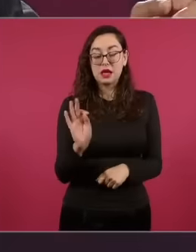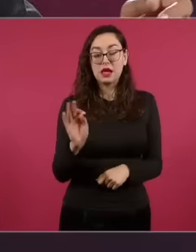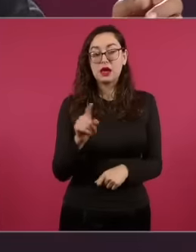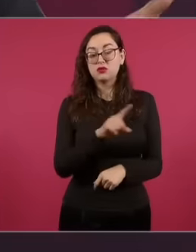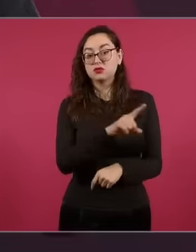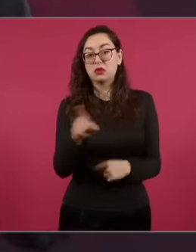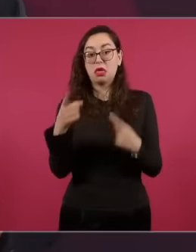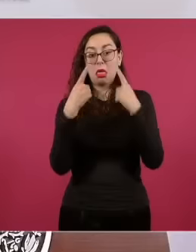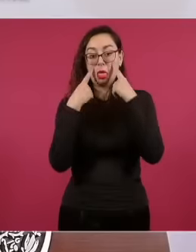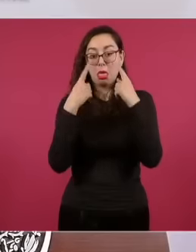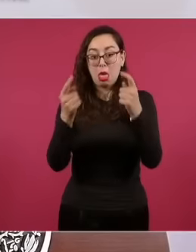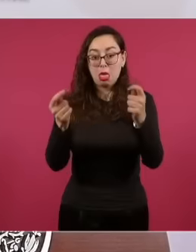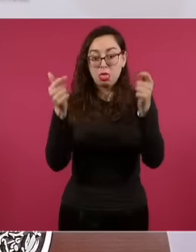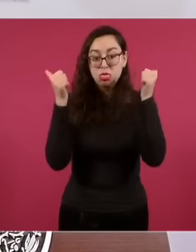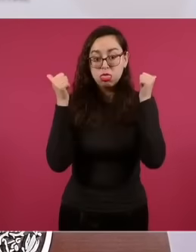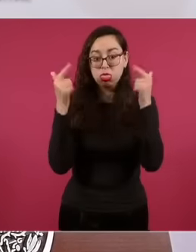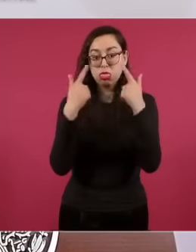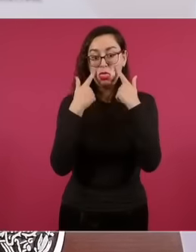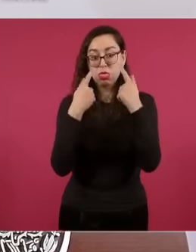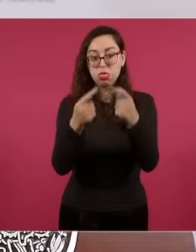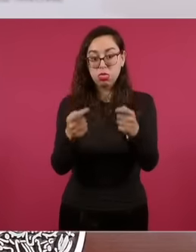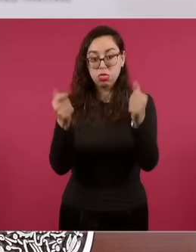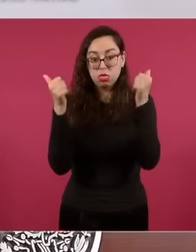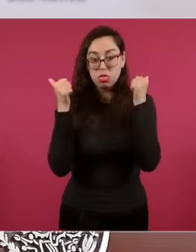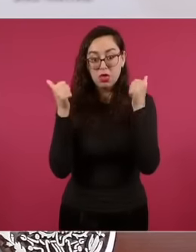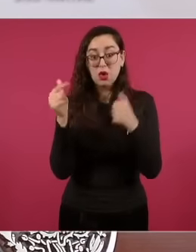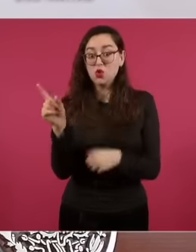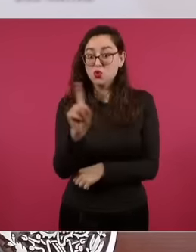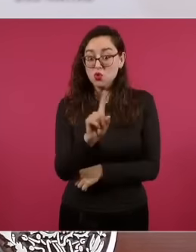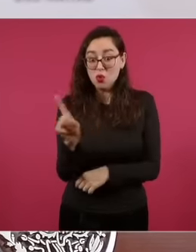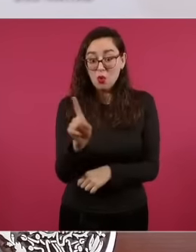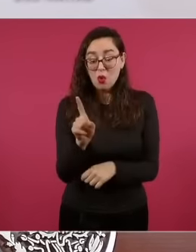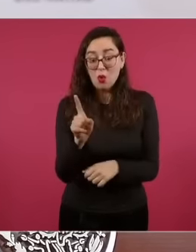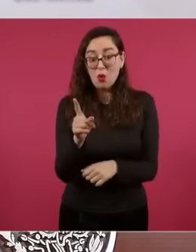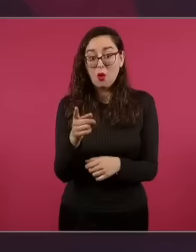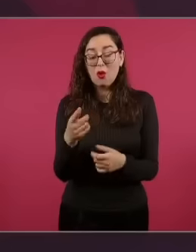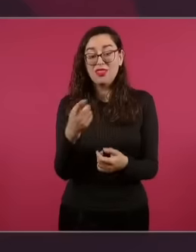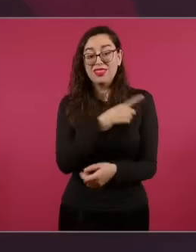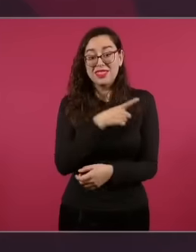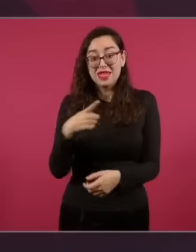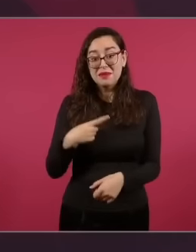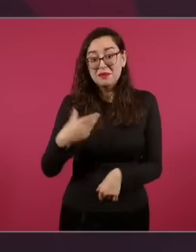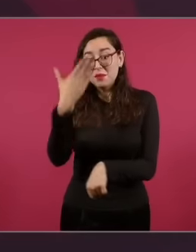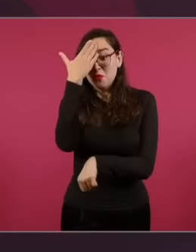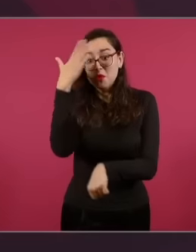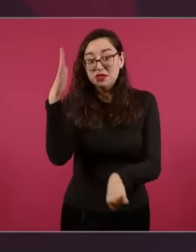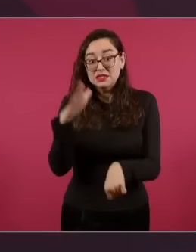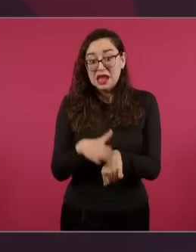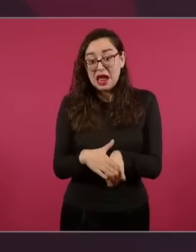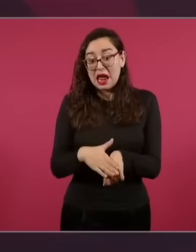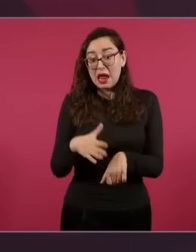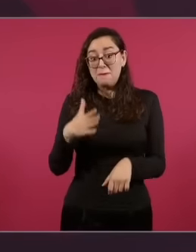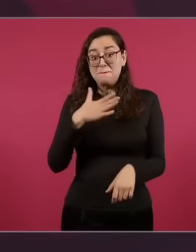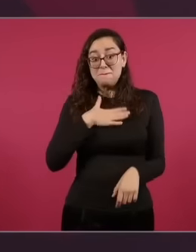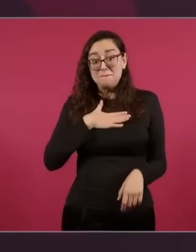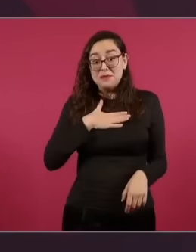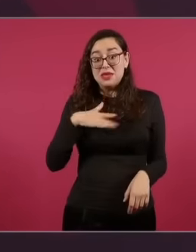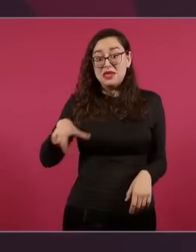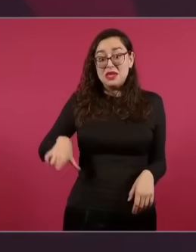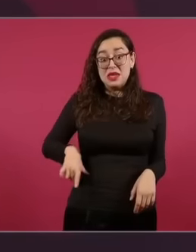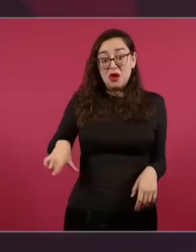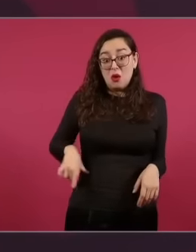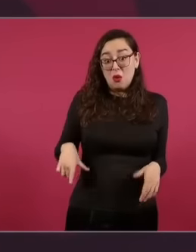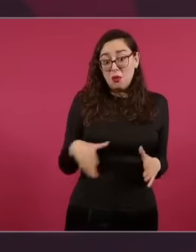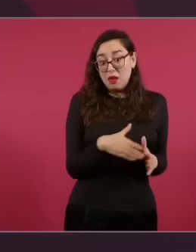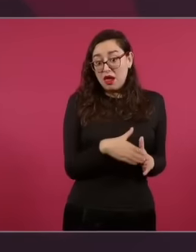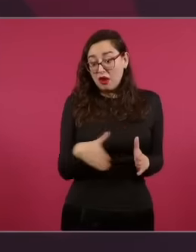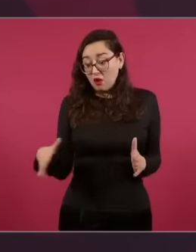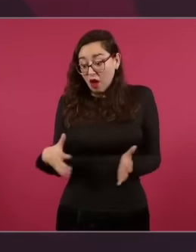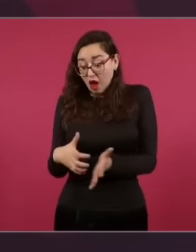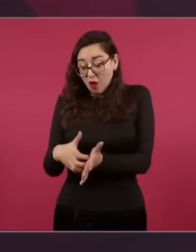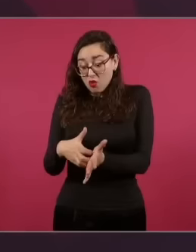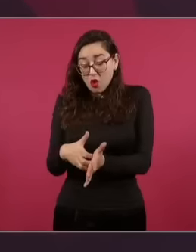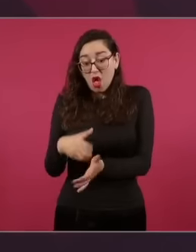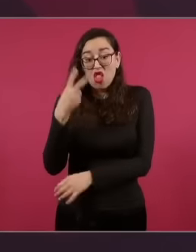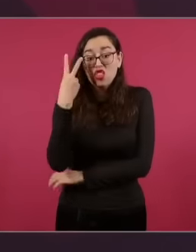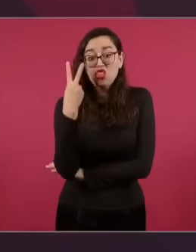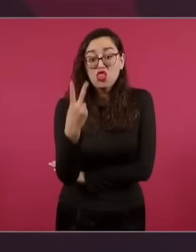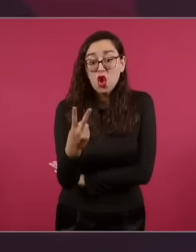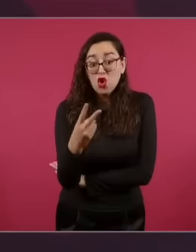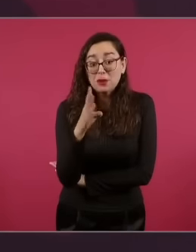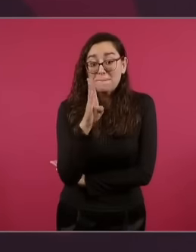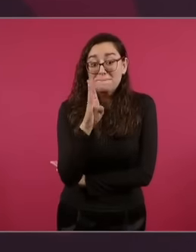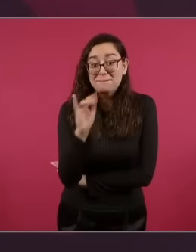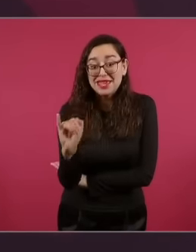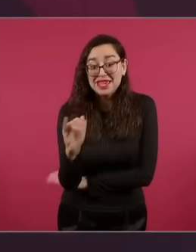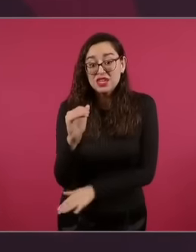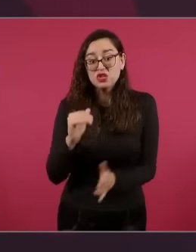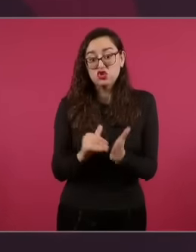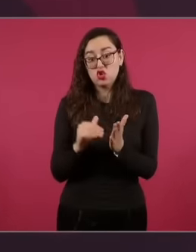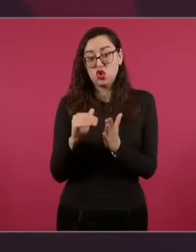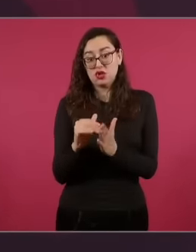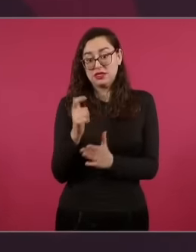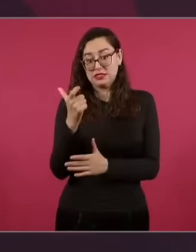other. billions of pesos for not allowing corruption and for creating an